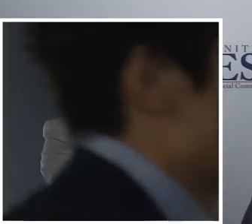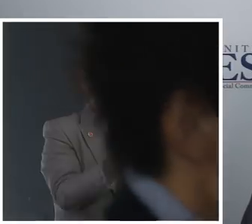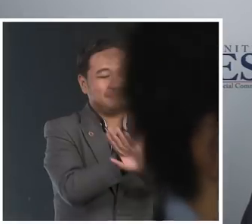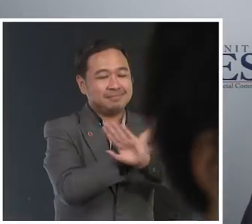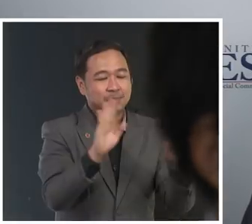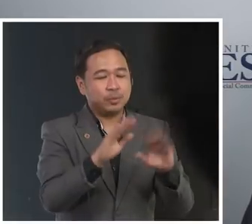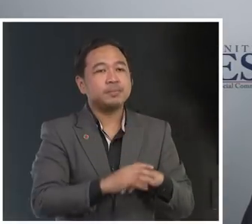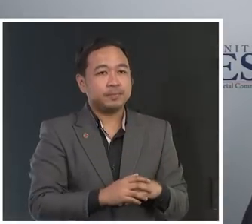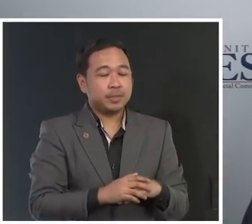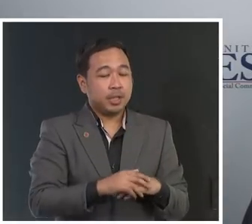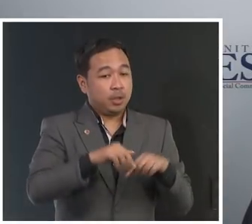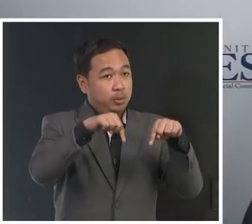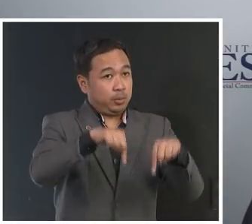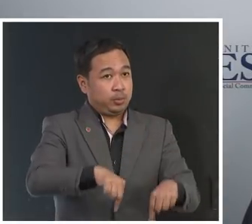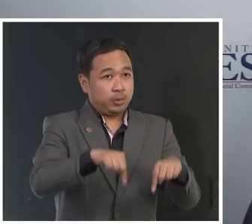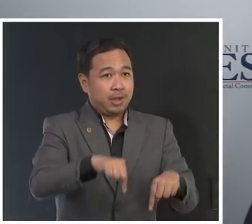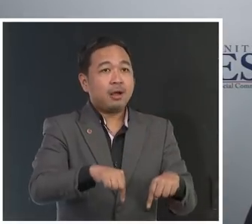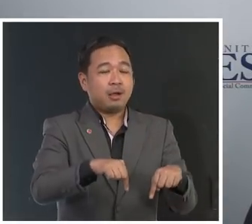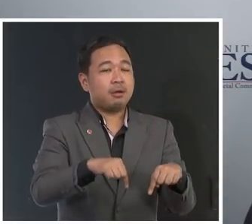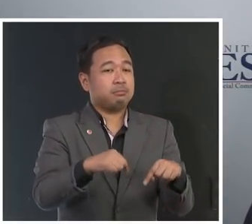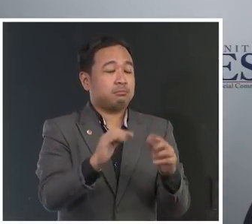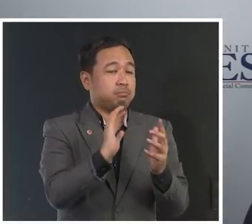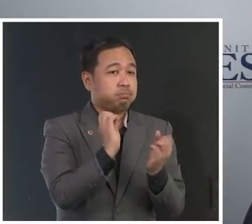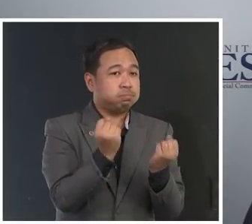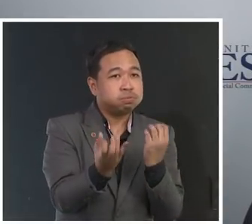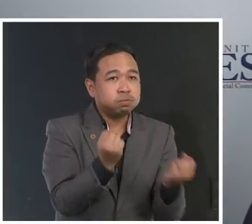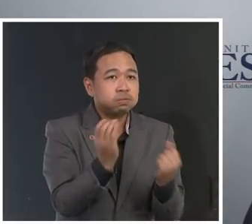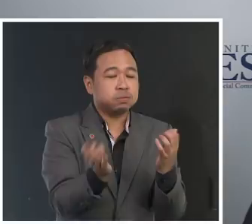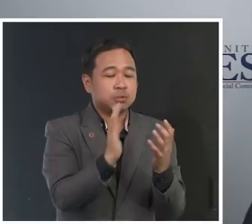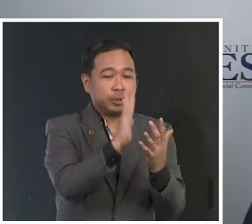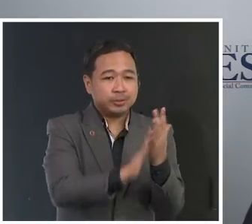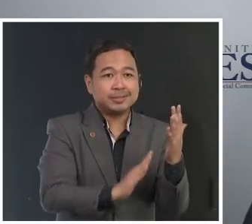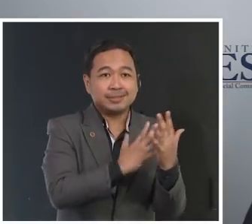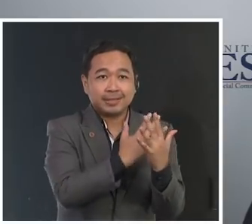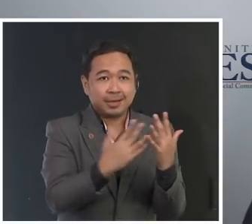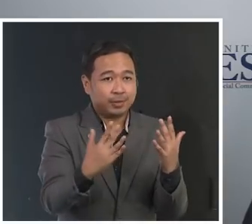considered inferior to oral communication and their use was prohibited by a number of countries.